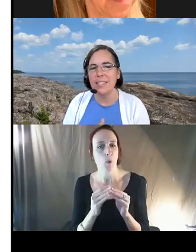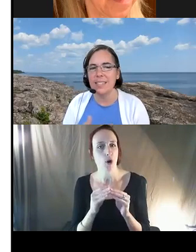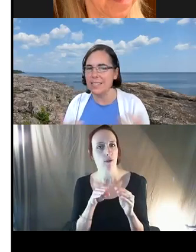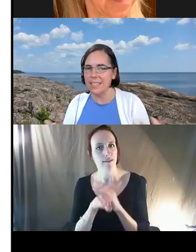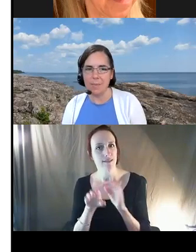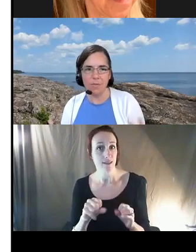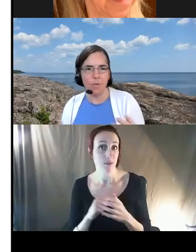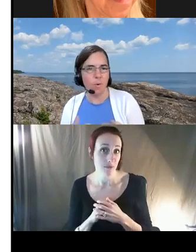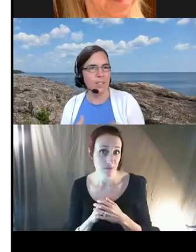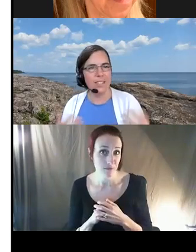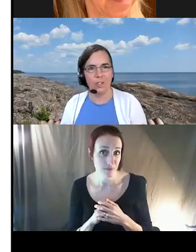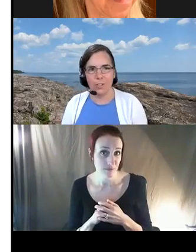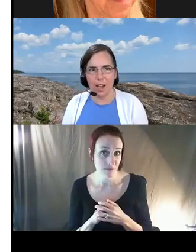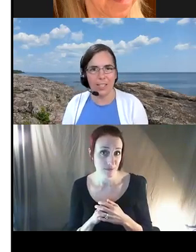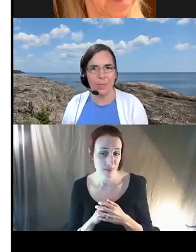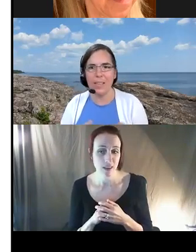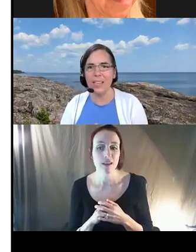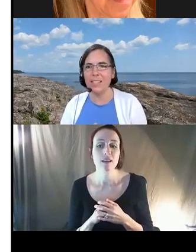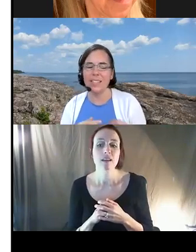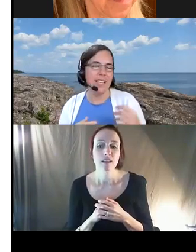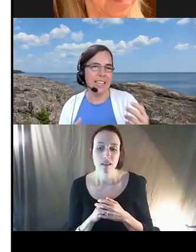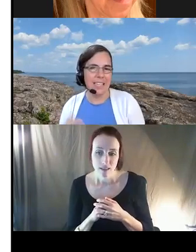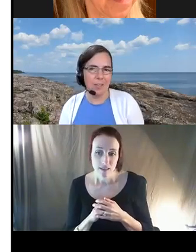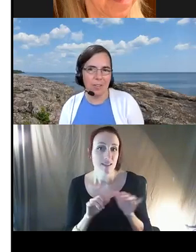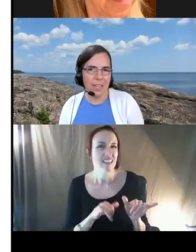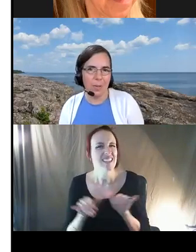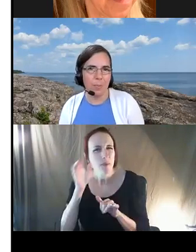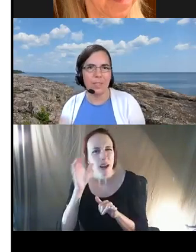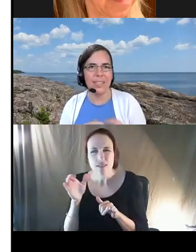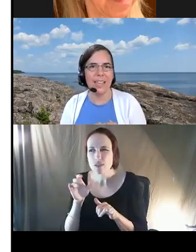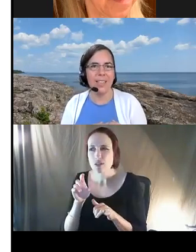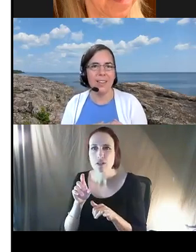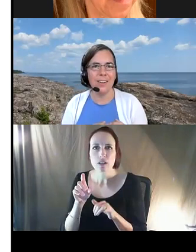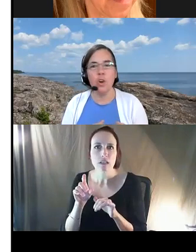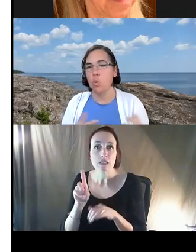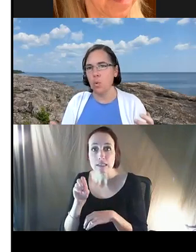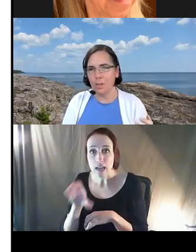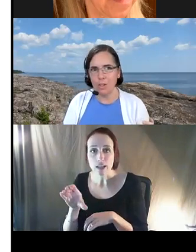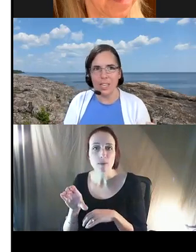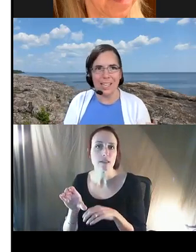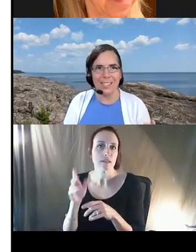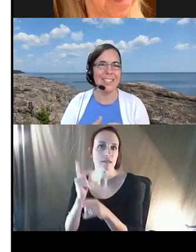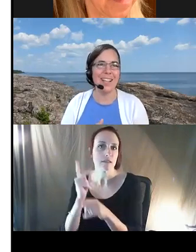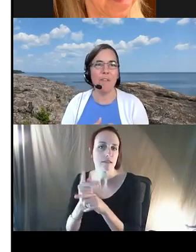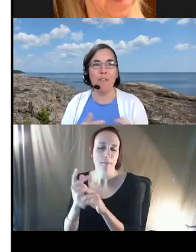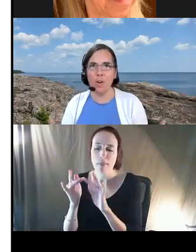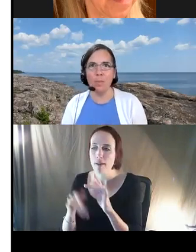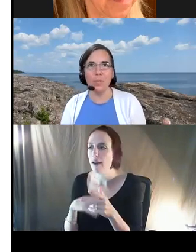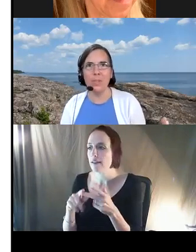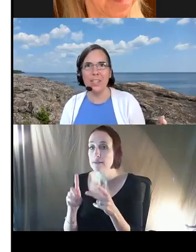This is the same for digital documents, eLearning we put together, worksheets, forms we